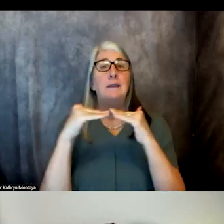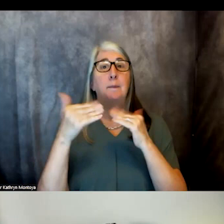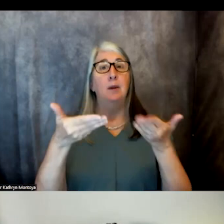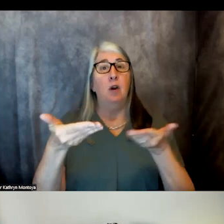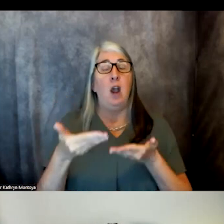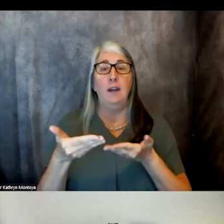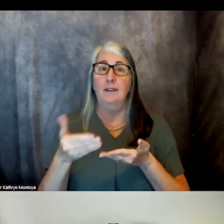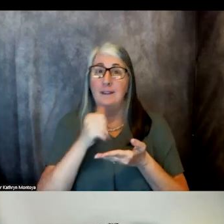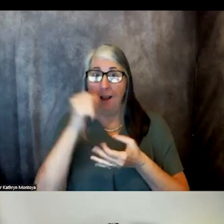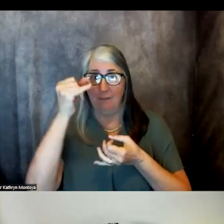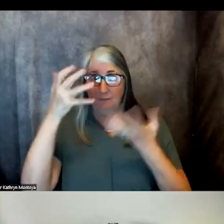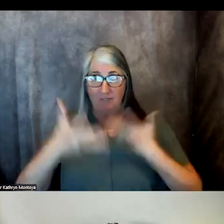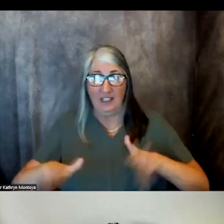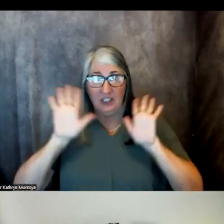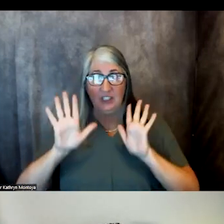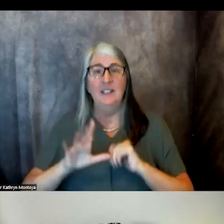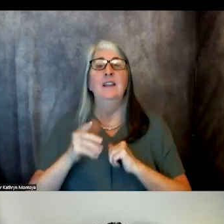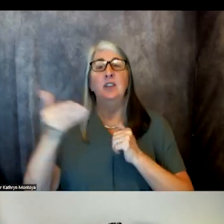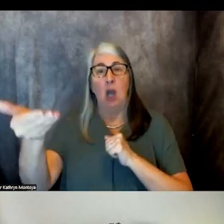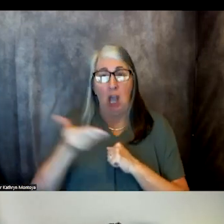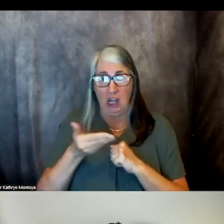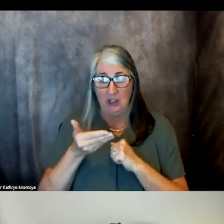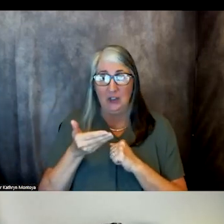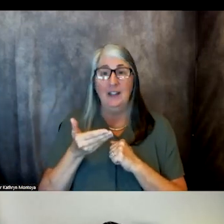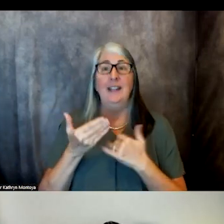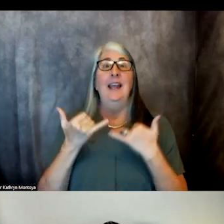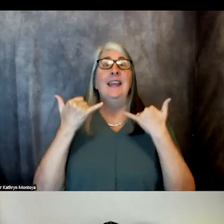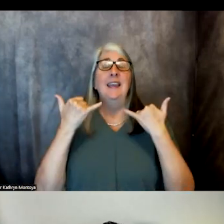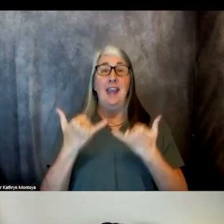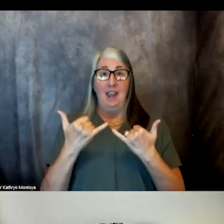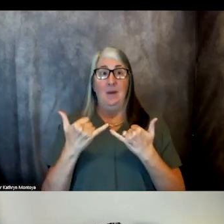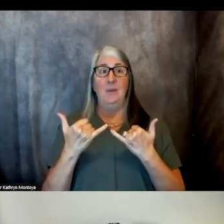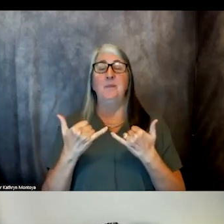SO NOW THAT YOU HAVE THE PEER ON BOARD, THERE IS OTHER THINGS